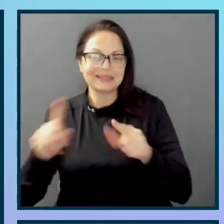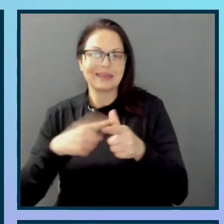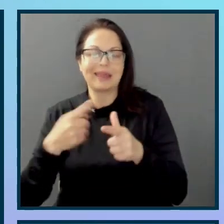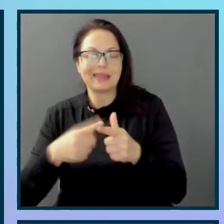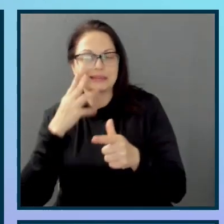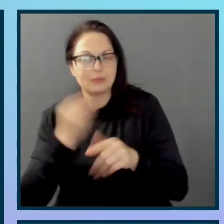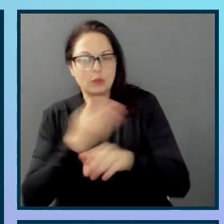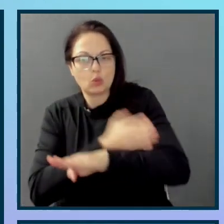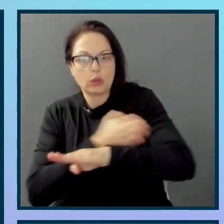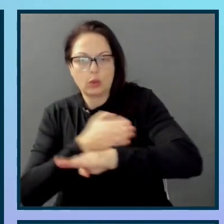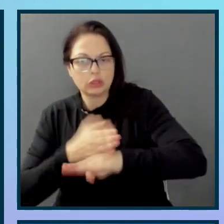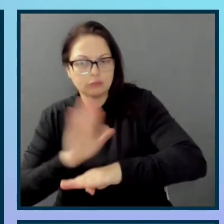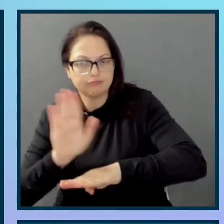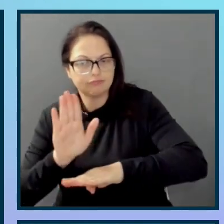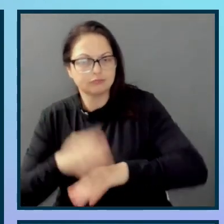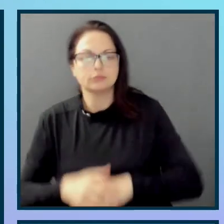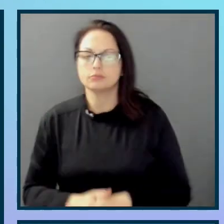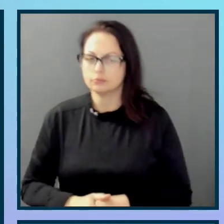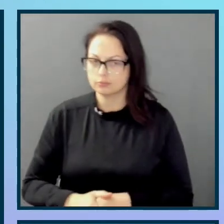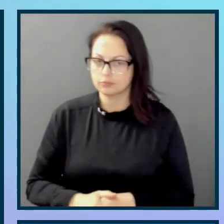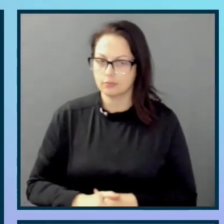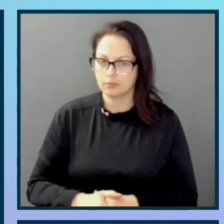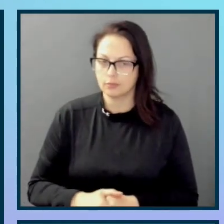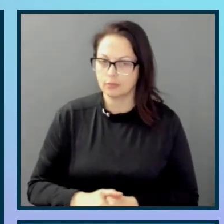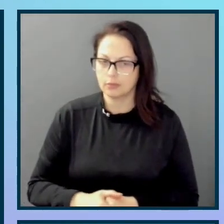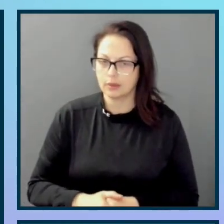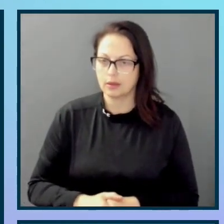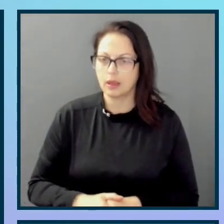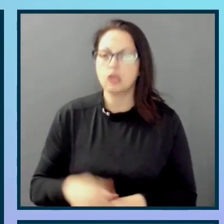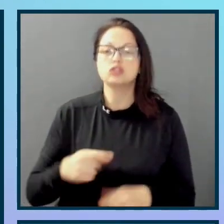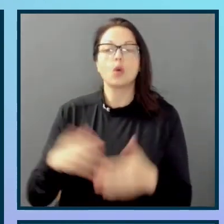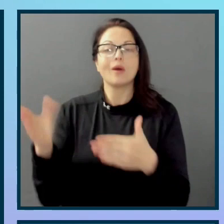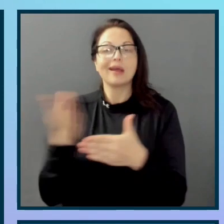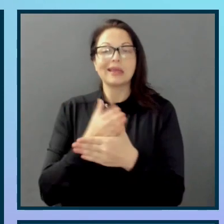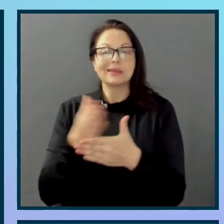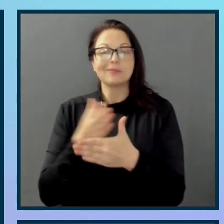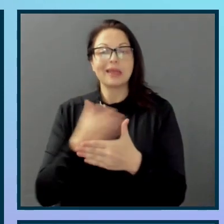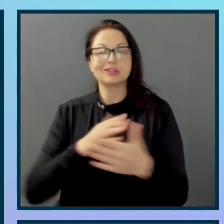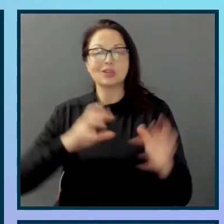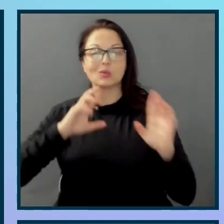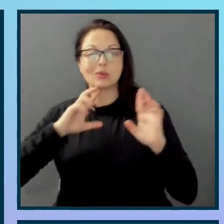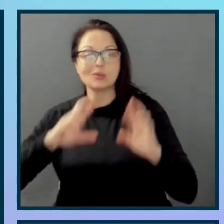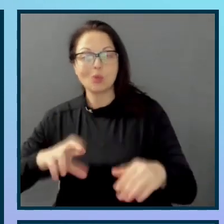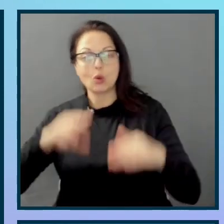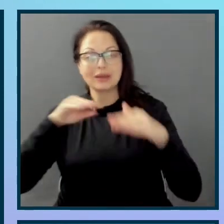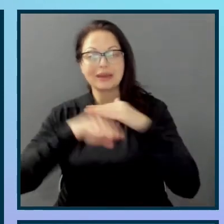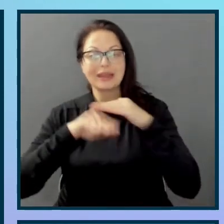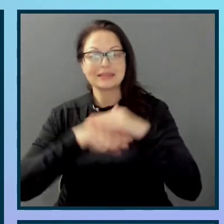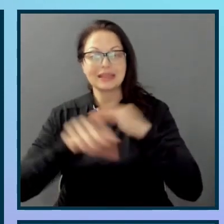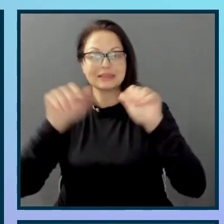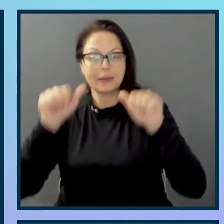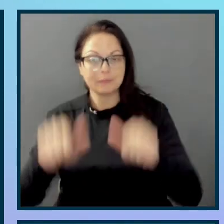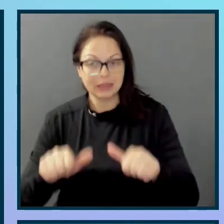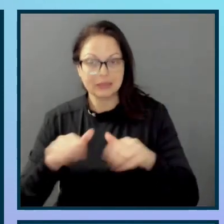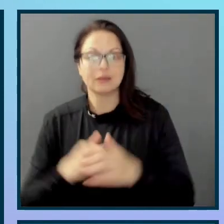are related to continuous improvement. Measuring and reporting on accessibility is extremely important.